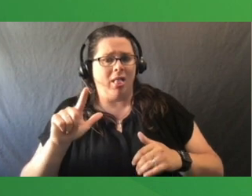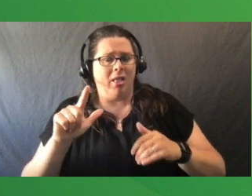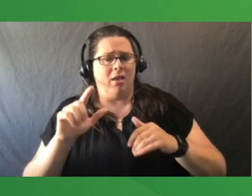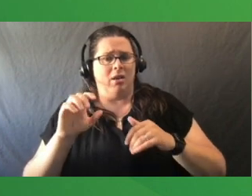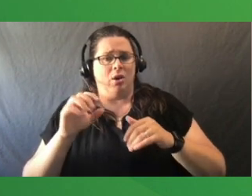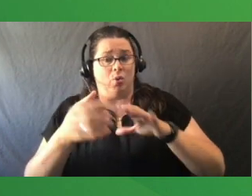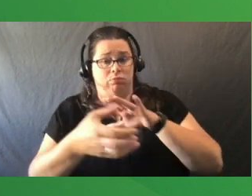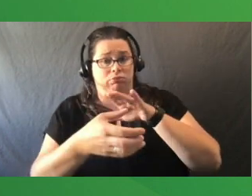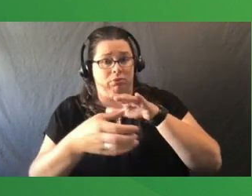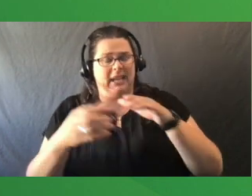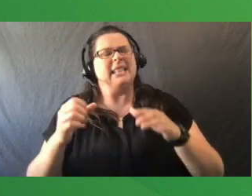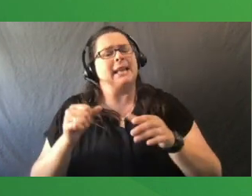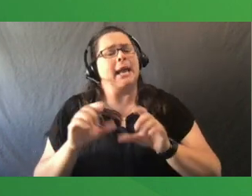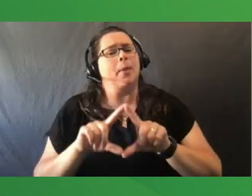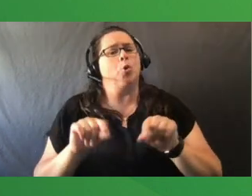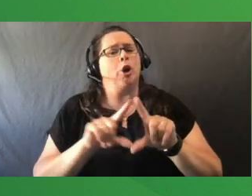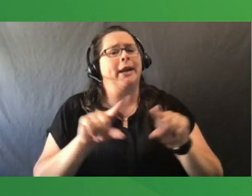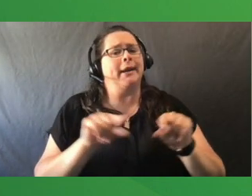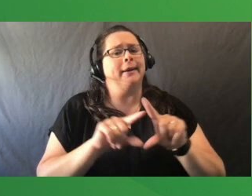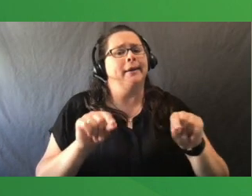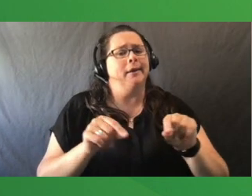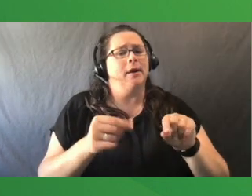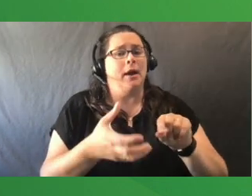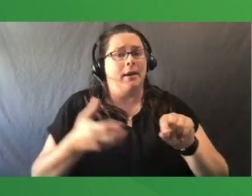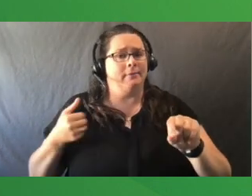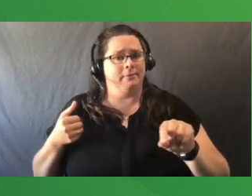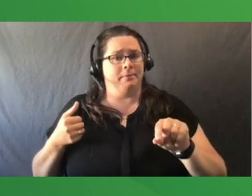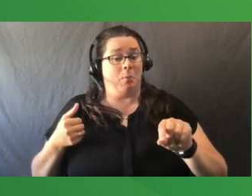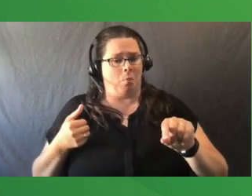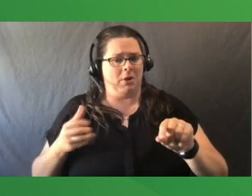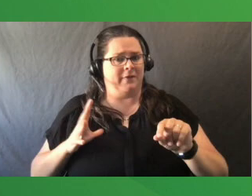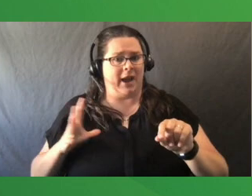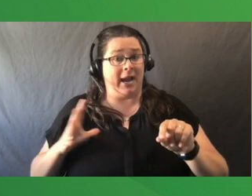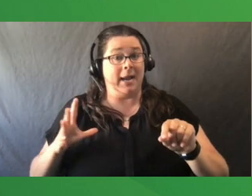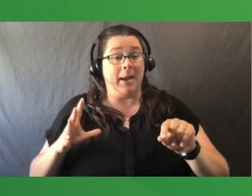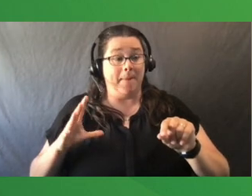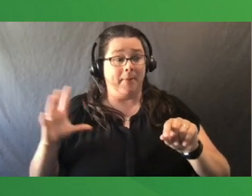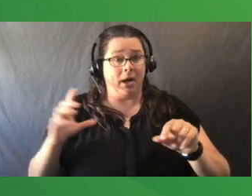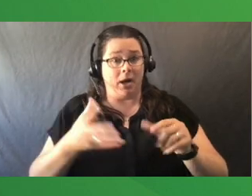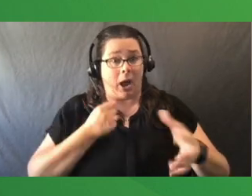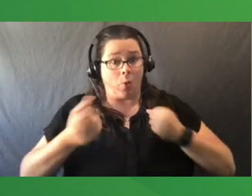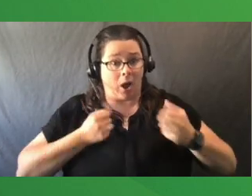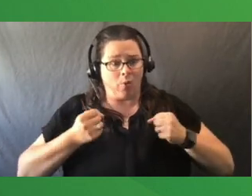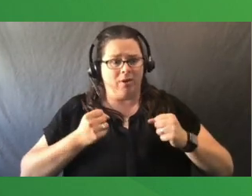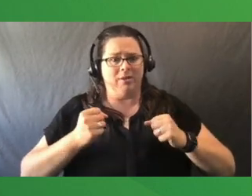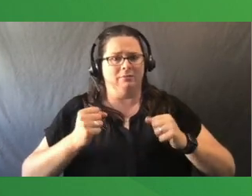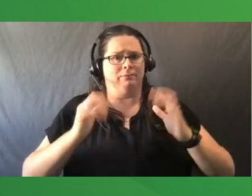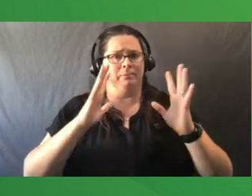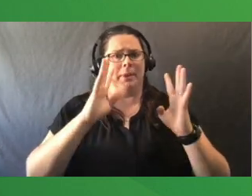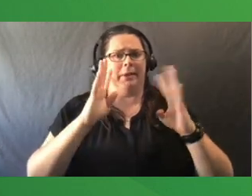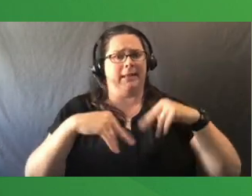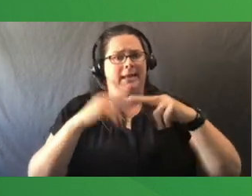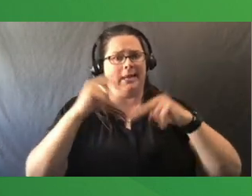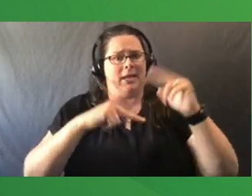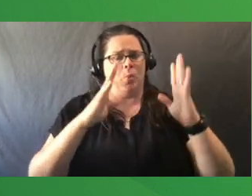But when you pull a bunch of them out, it's not there any longer. A lot of these questions about our ability to sustain ecosystems into the future under